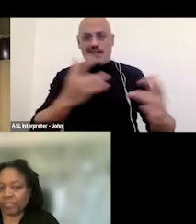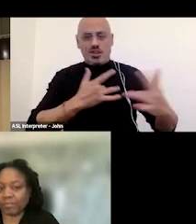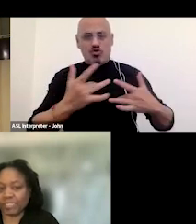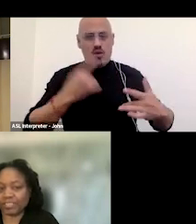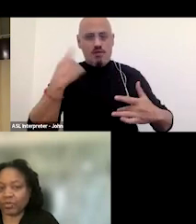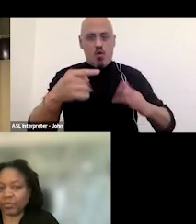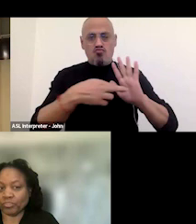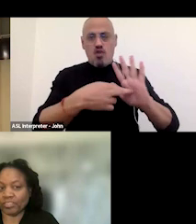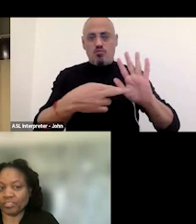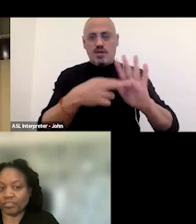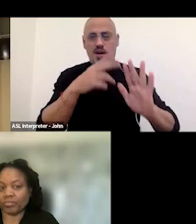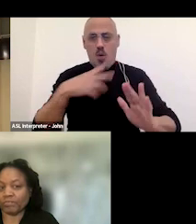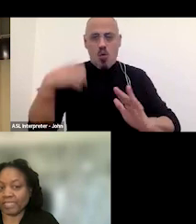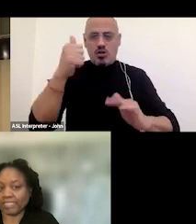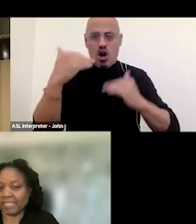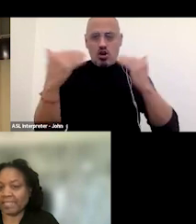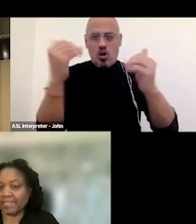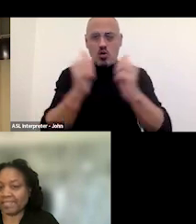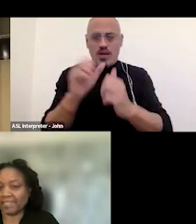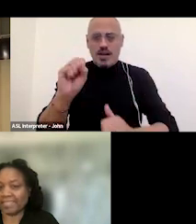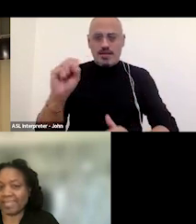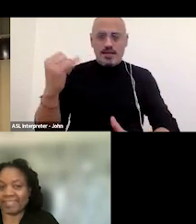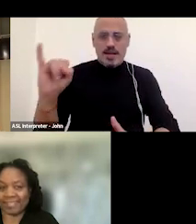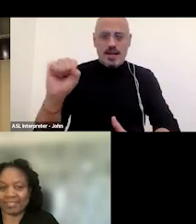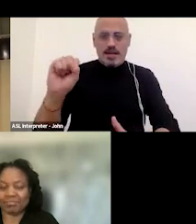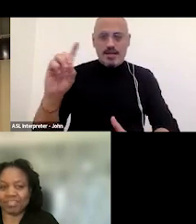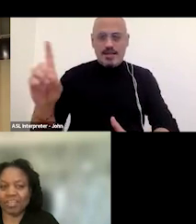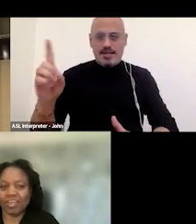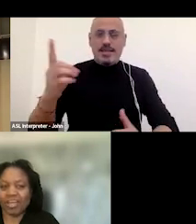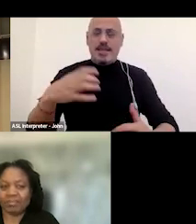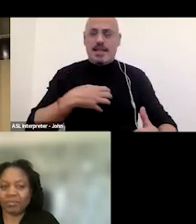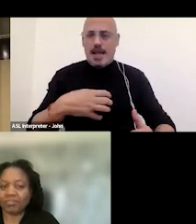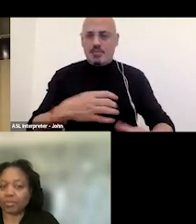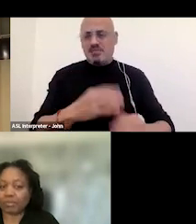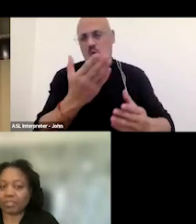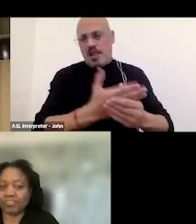for Representing Older Adults with SSI and SSDI Claims. On this webinar,